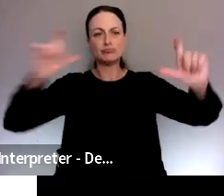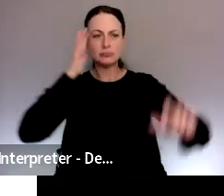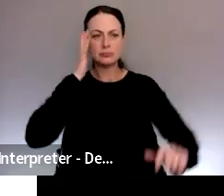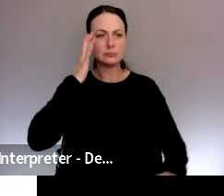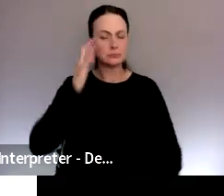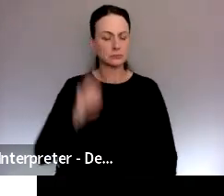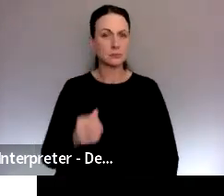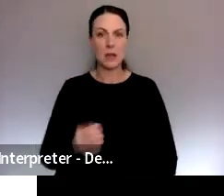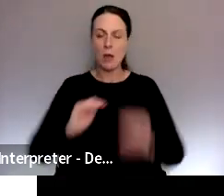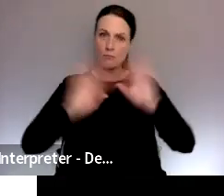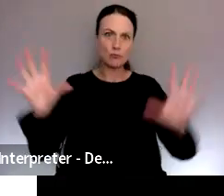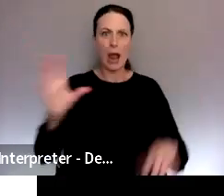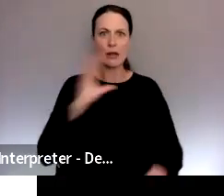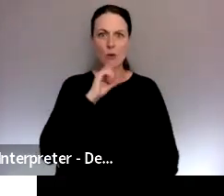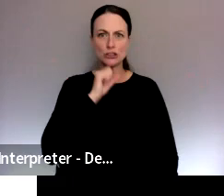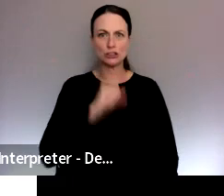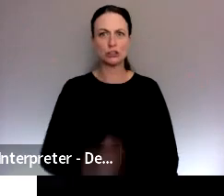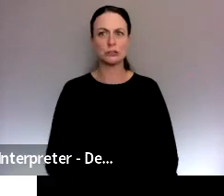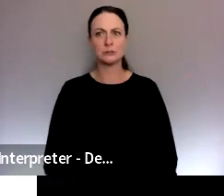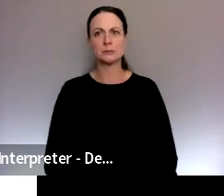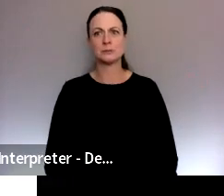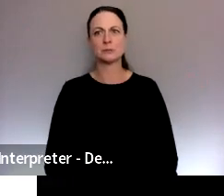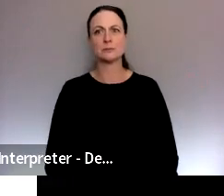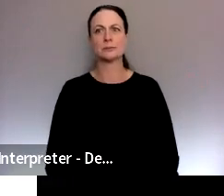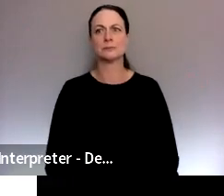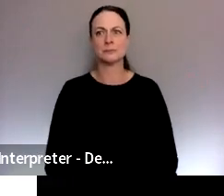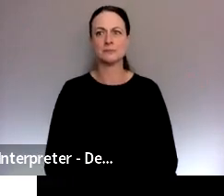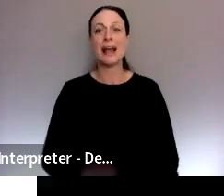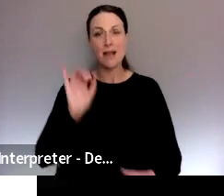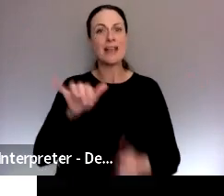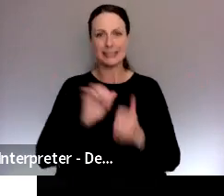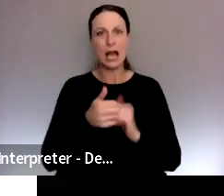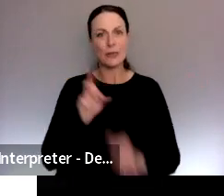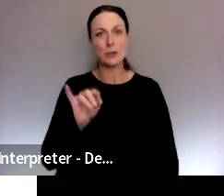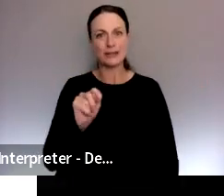let's say we want it to be bright orange," and that is how they're doing that